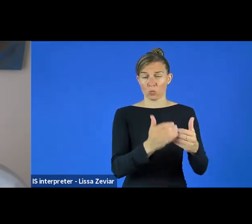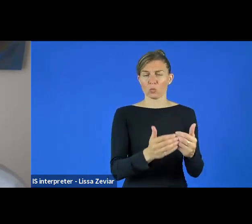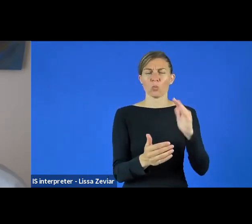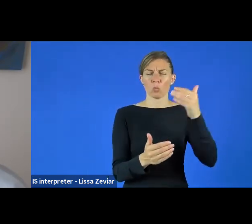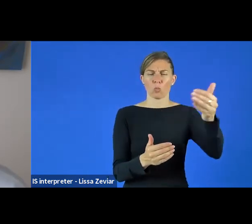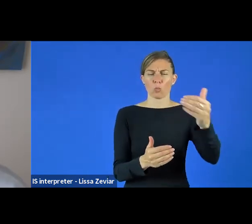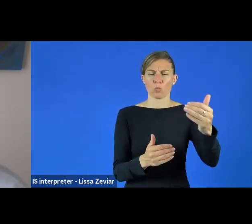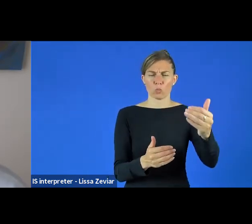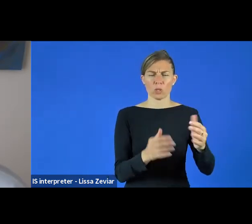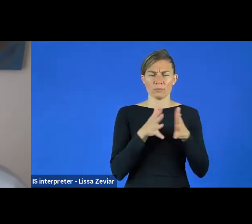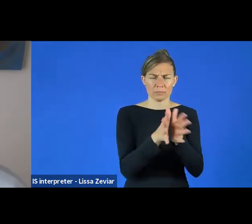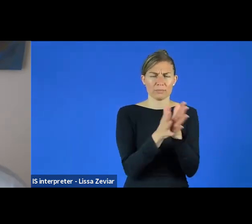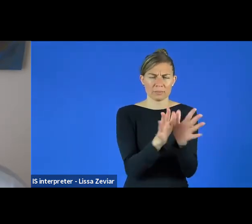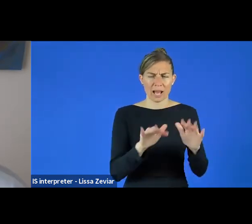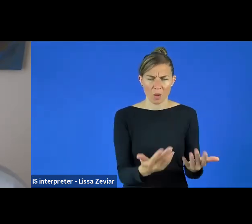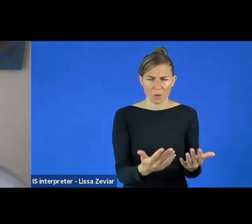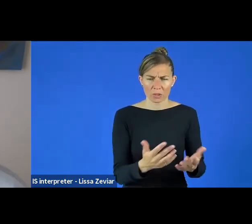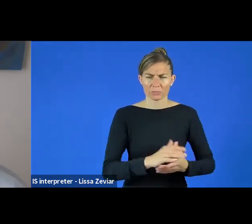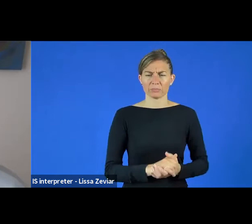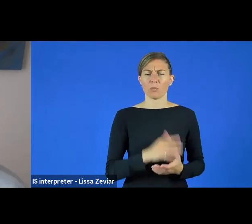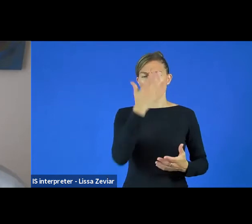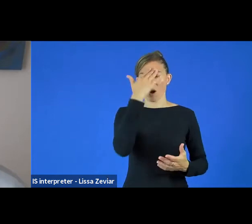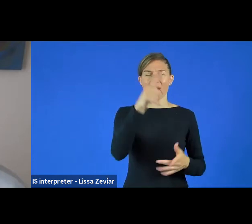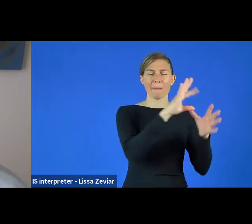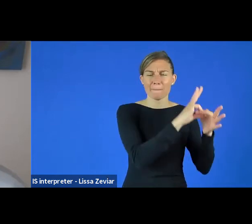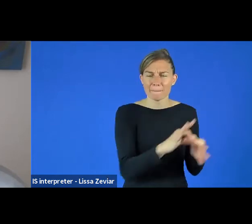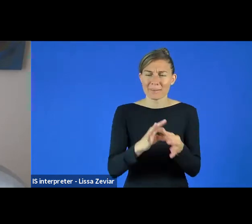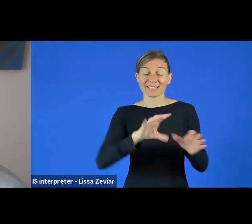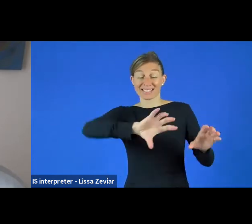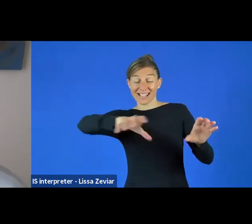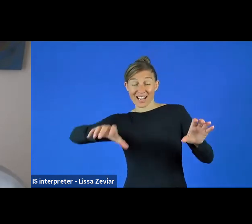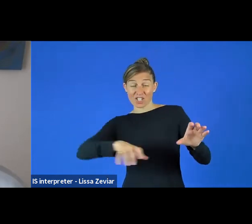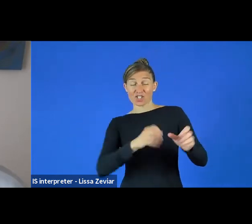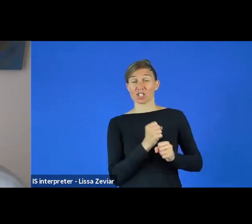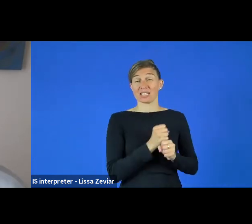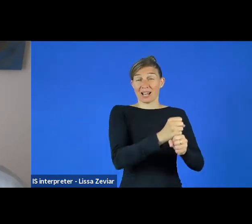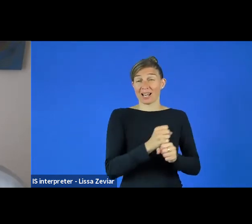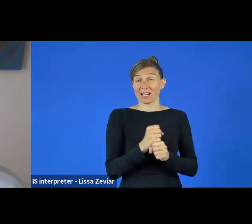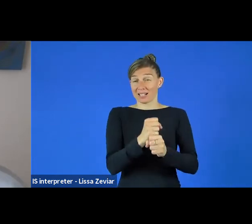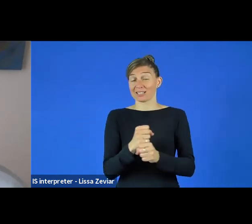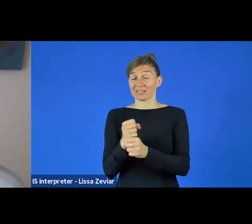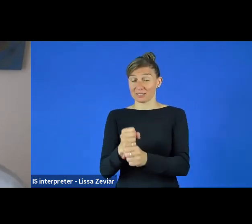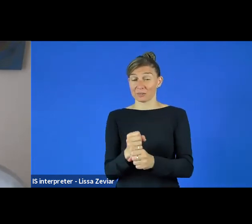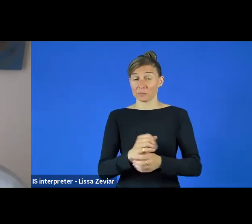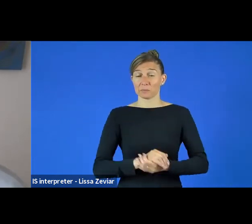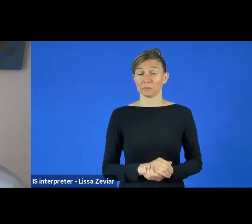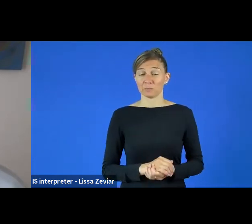The participation of national stakeholders is encouraged in the development of the European Standards.